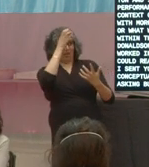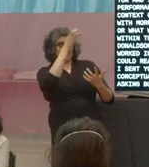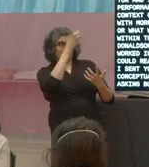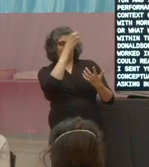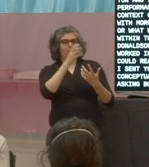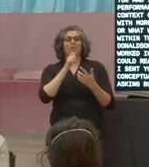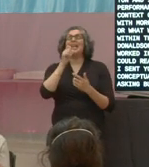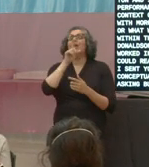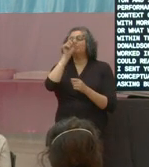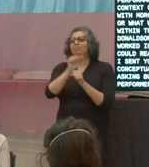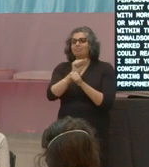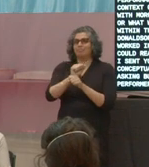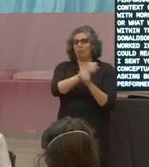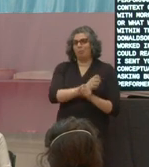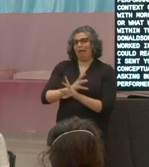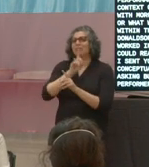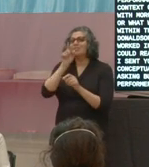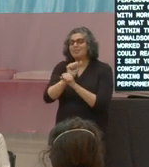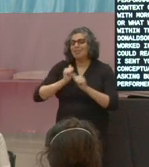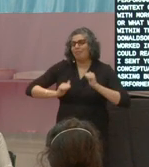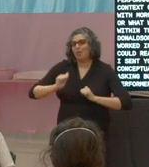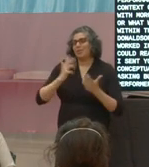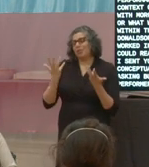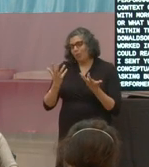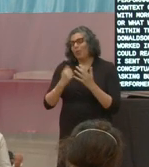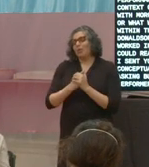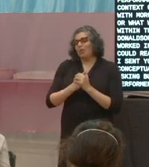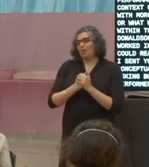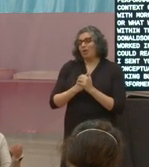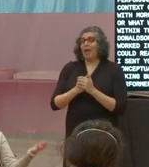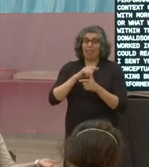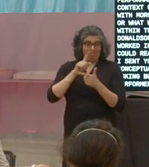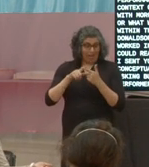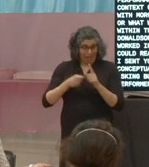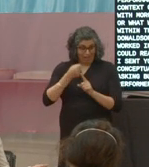the actual performers. So but then the opportunity, I met Taka